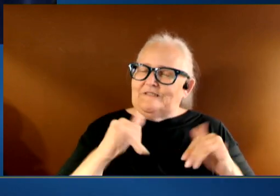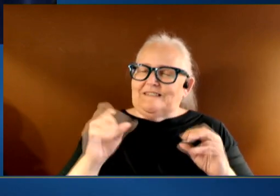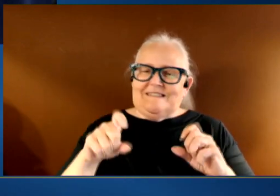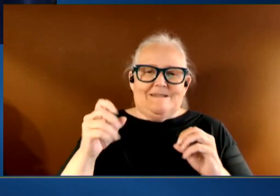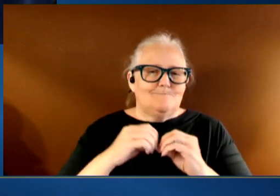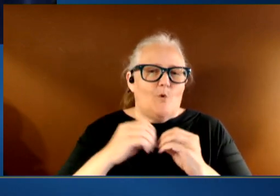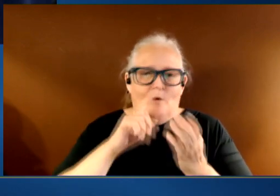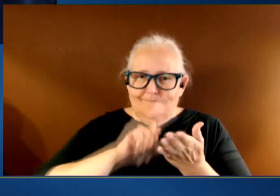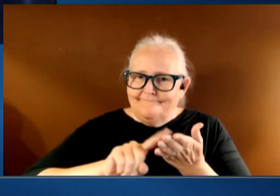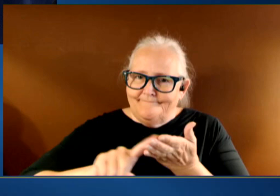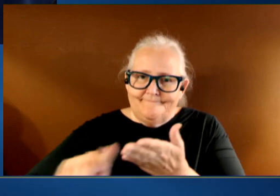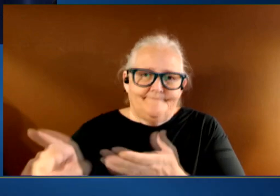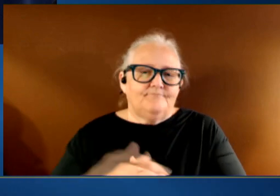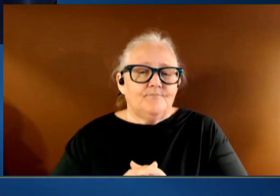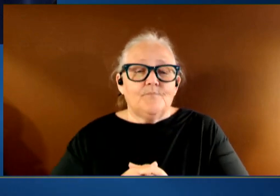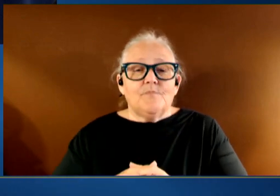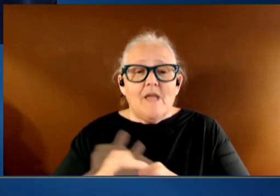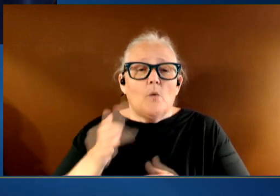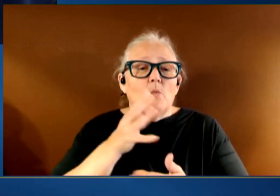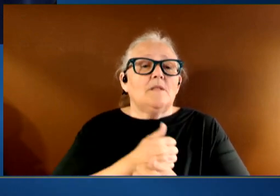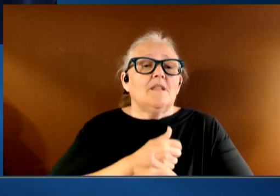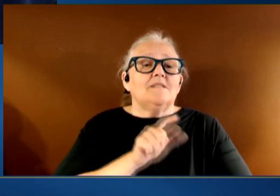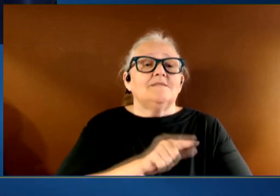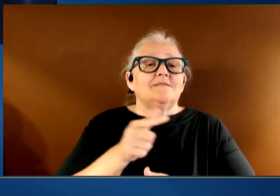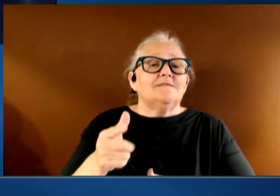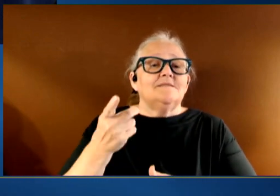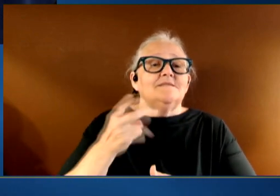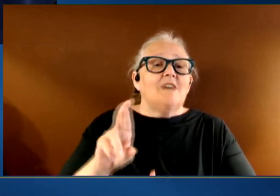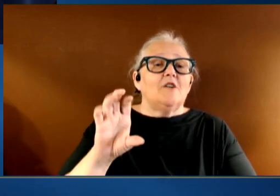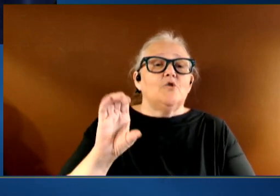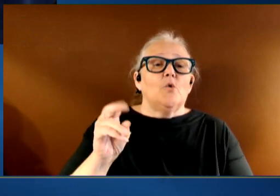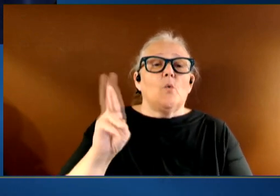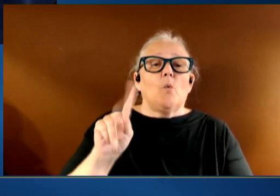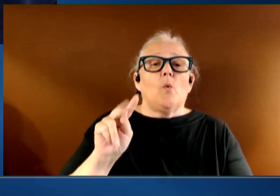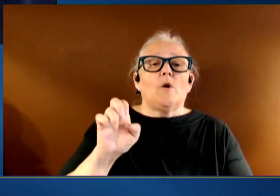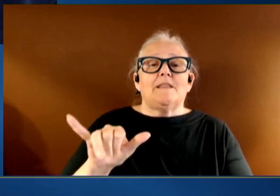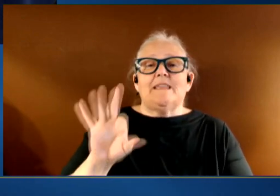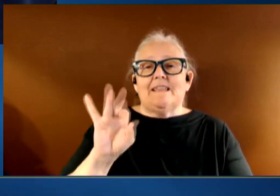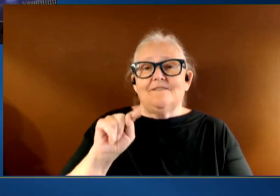I'd really love to go to Dr. Courtney Fitzhugh next, if you would. Tell us a